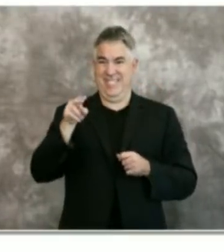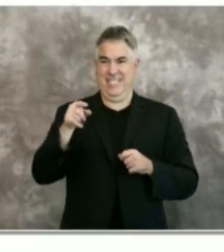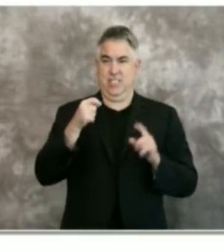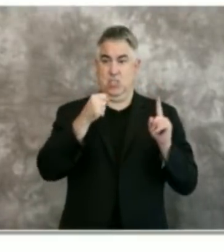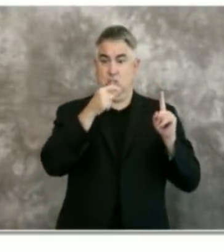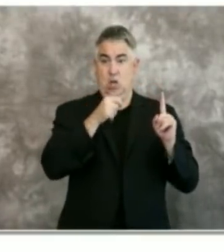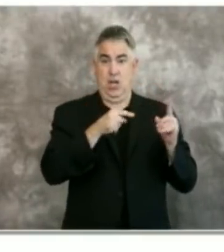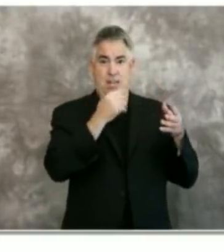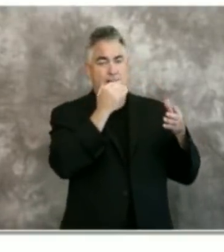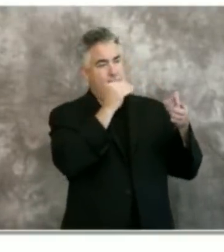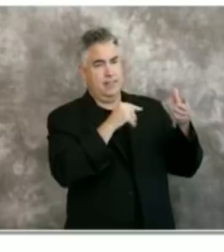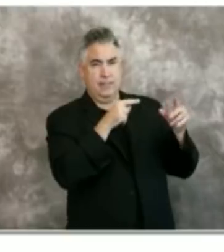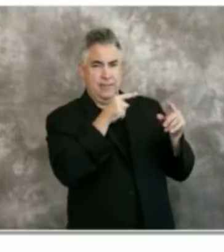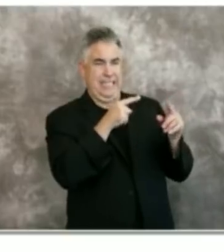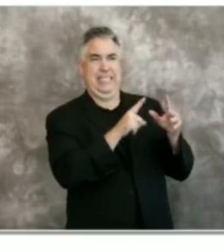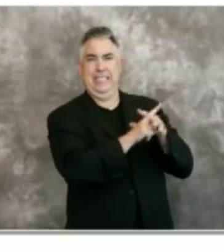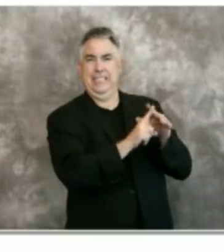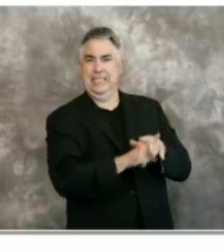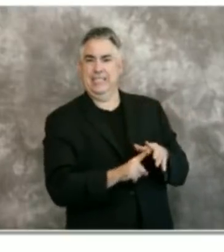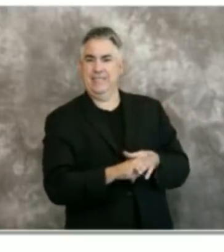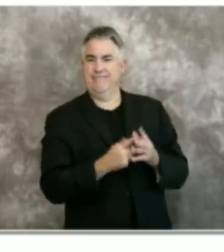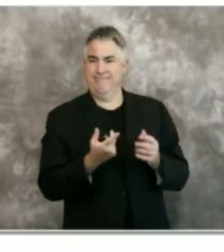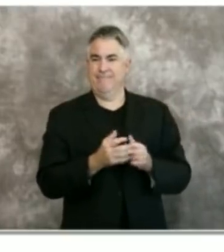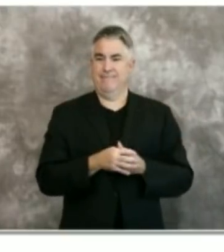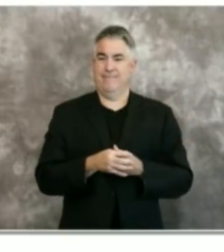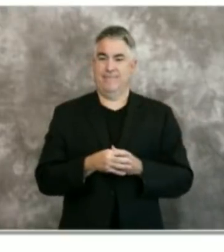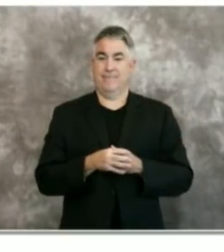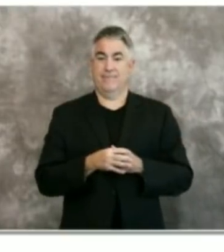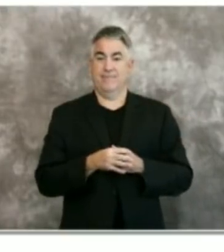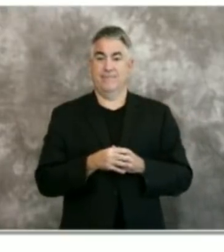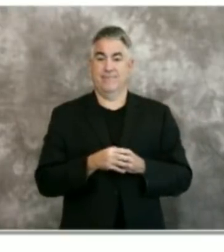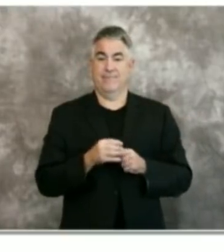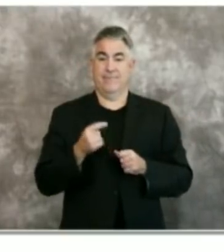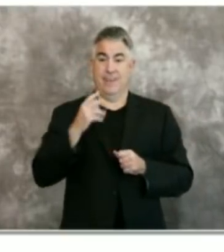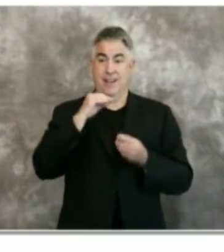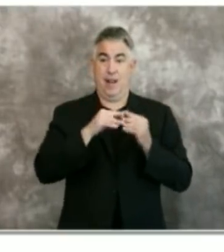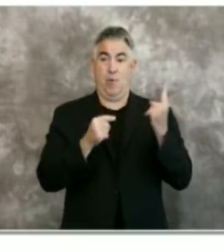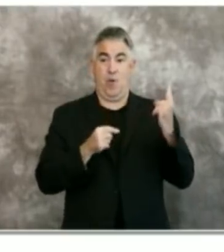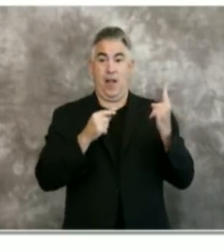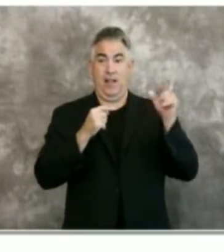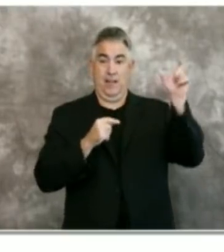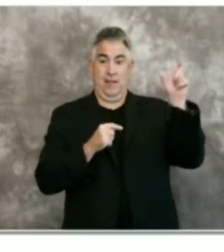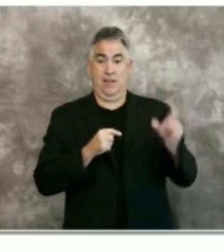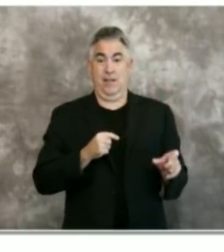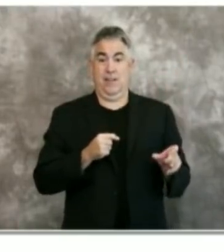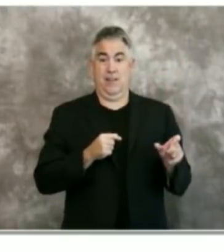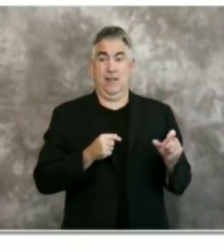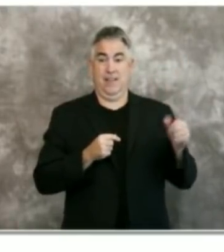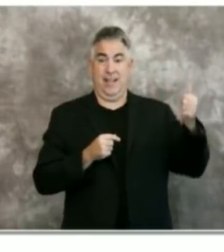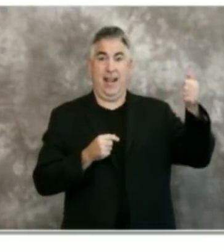WE CAN SHOW THE NEXT SLIDE. FOR OUR TRIGGERS. WE HAVE THEM